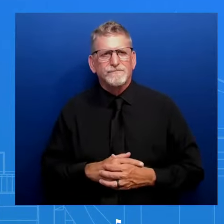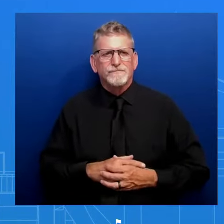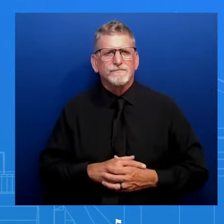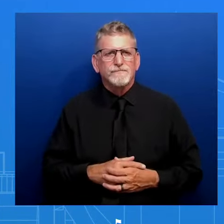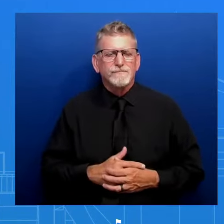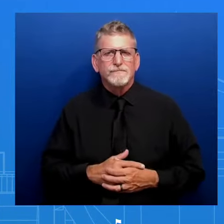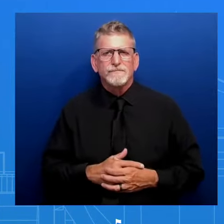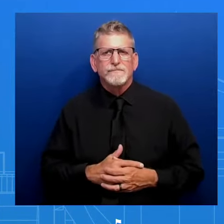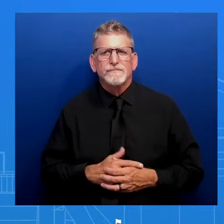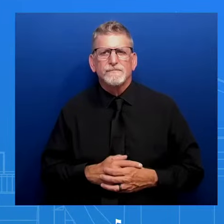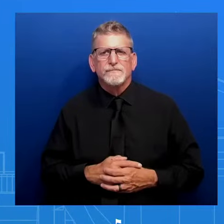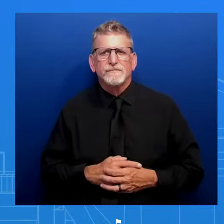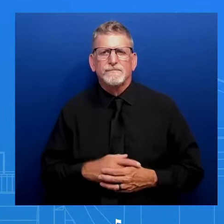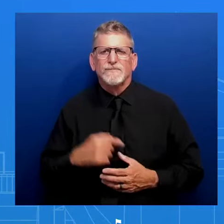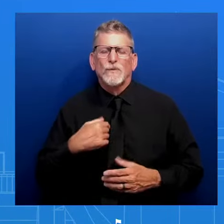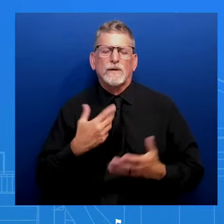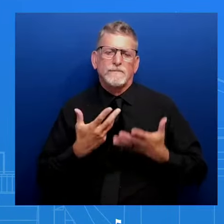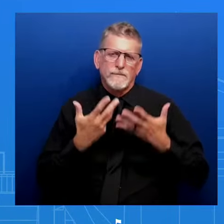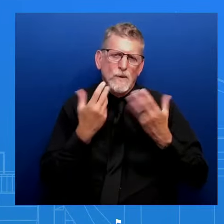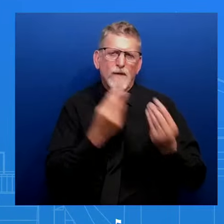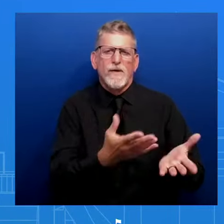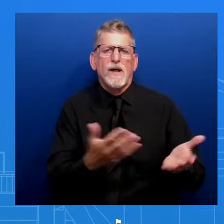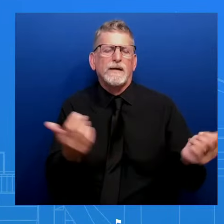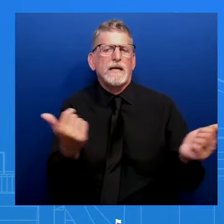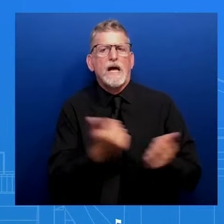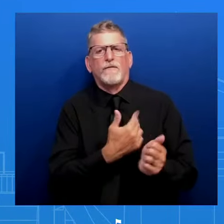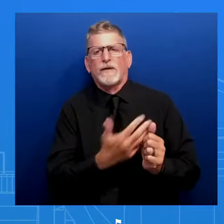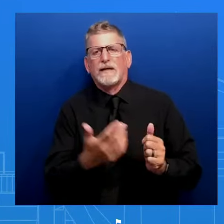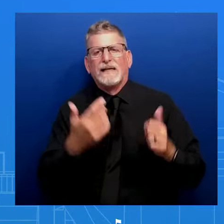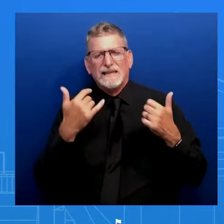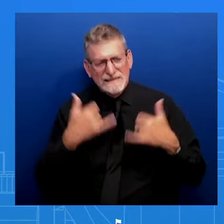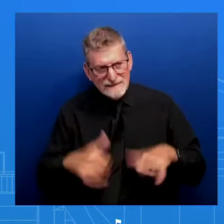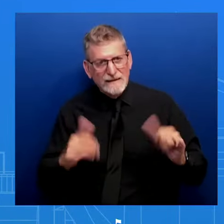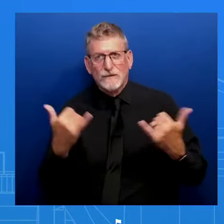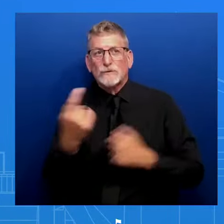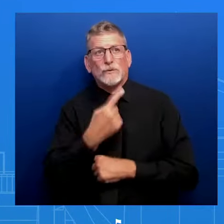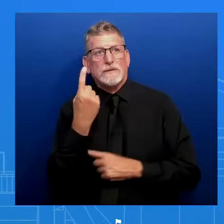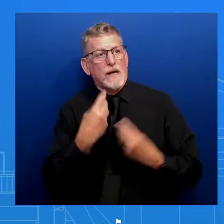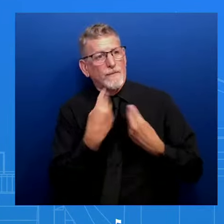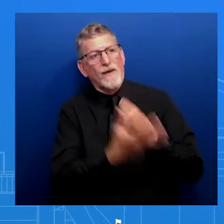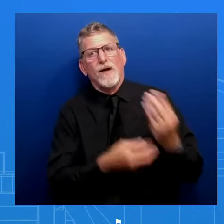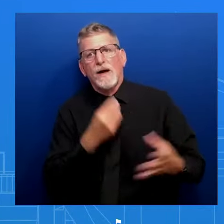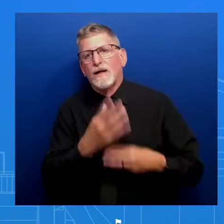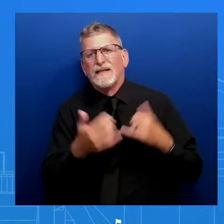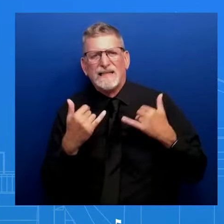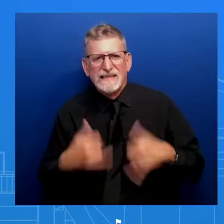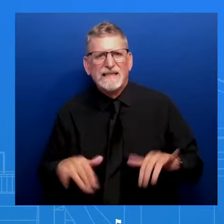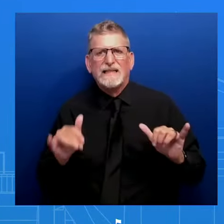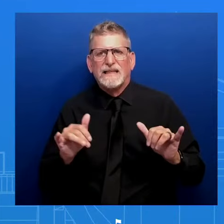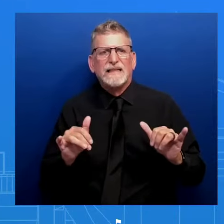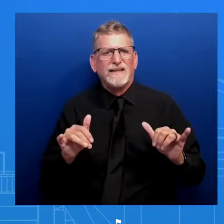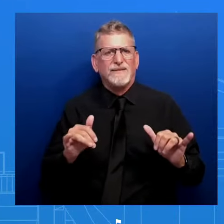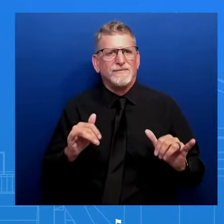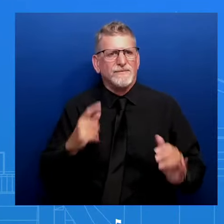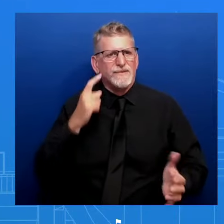and continue to get everything they asked for now. Now, I -- I recognize they alwa- -- that -- that -- and you can't blame them for wanting more.